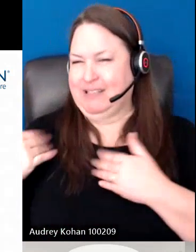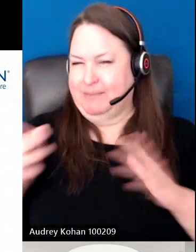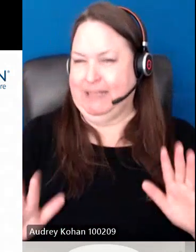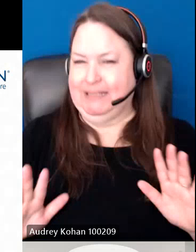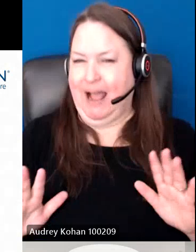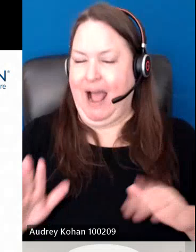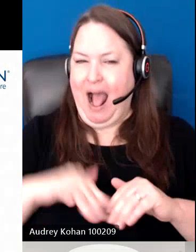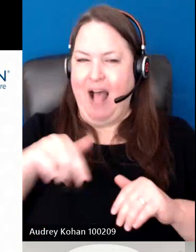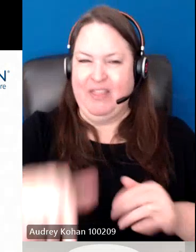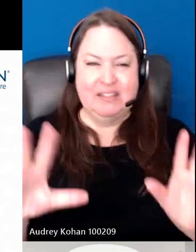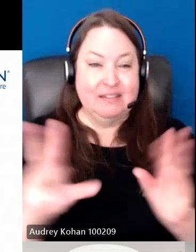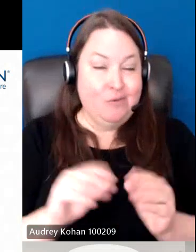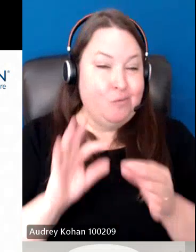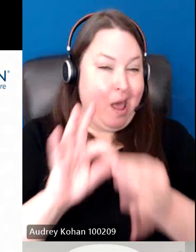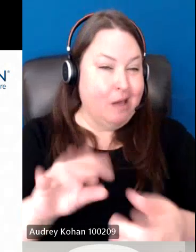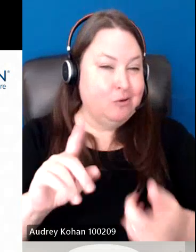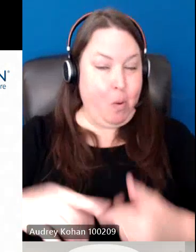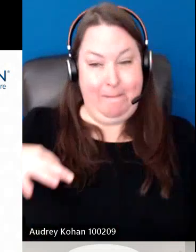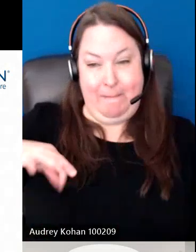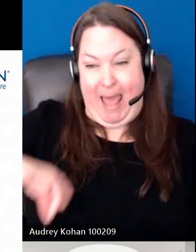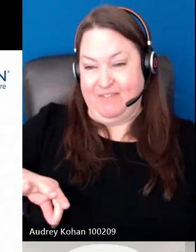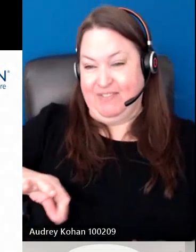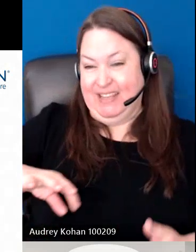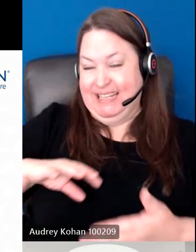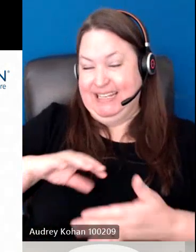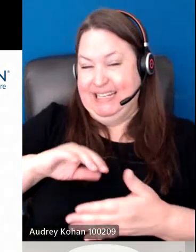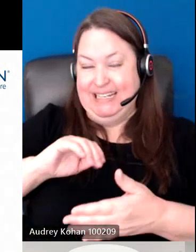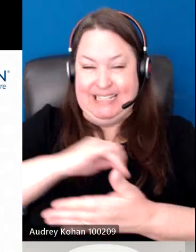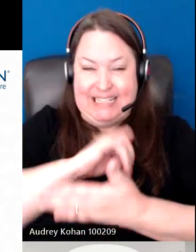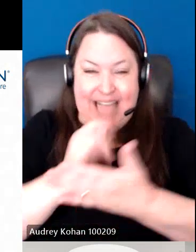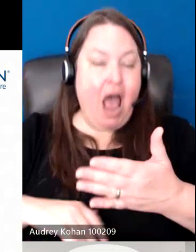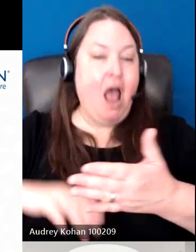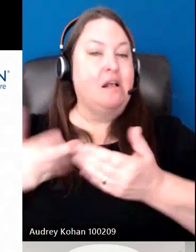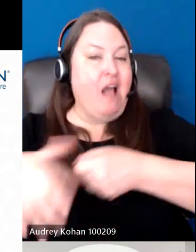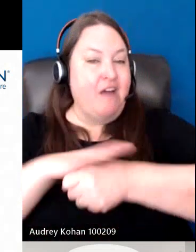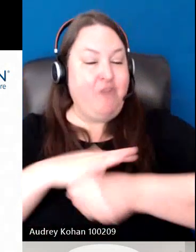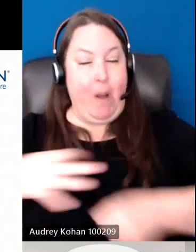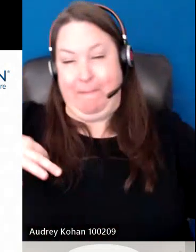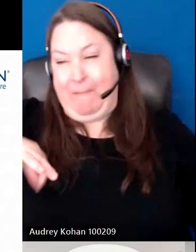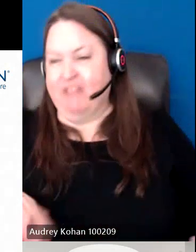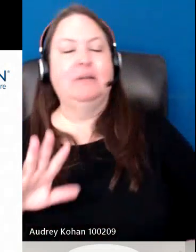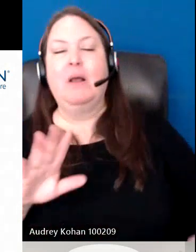webinar as it relates to benefit design coverage design benefits but the important thing is that